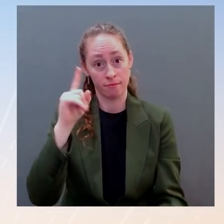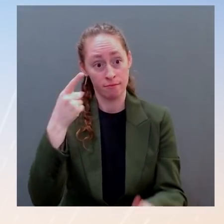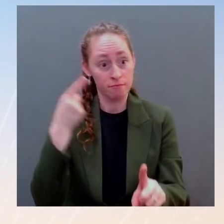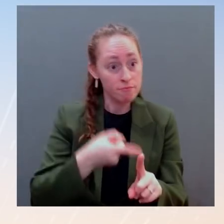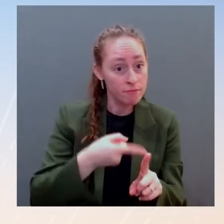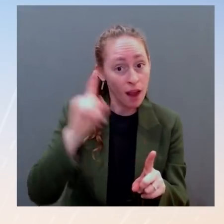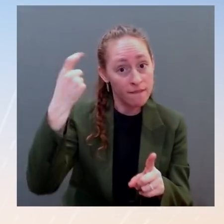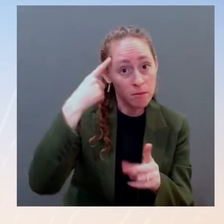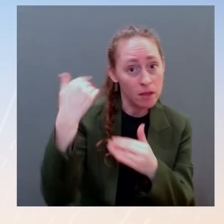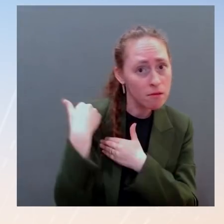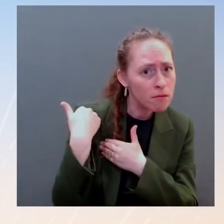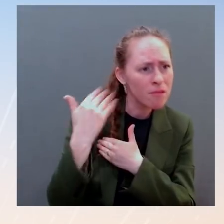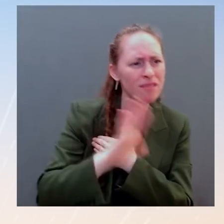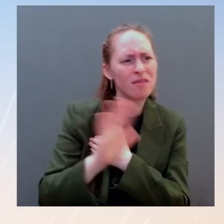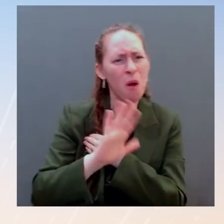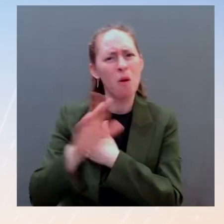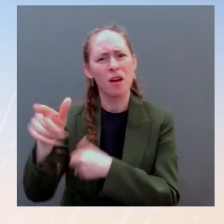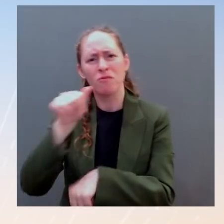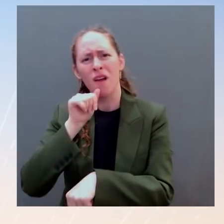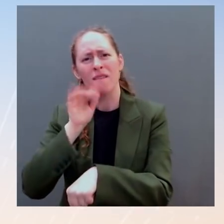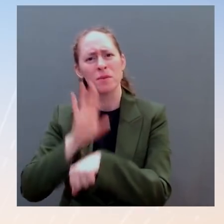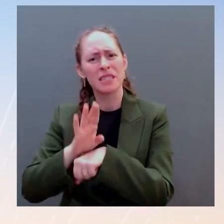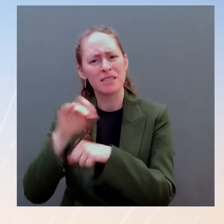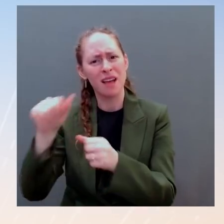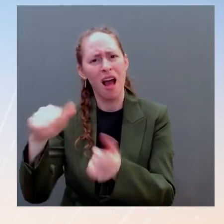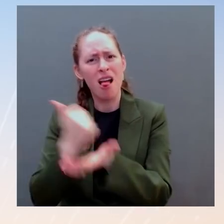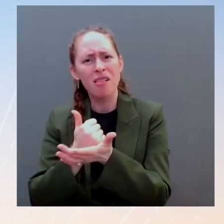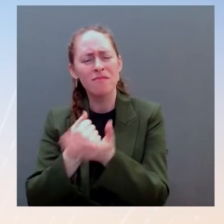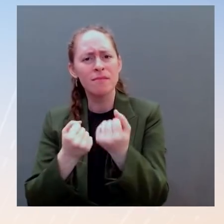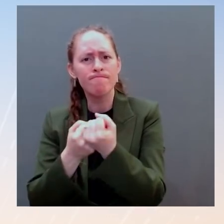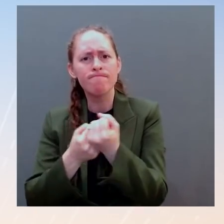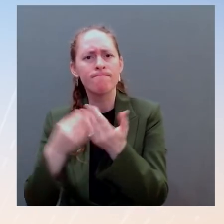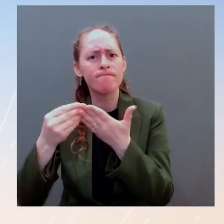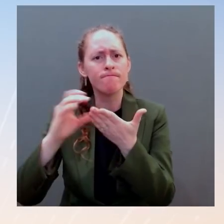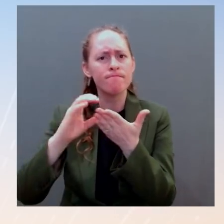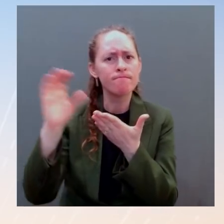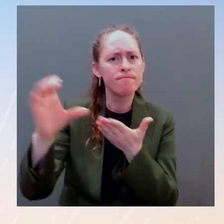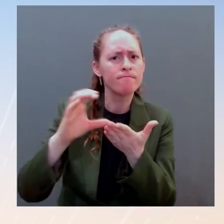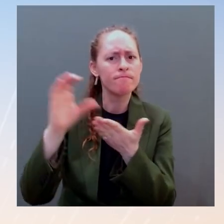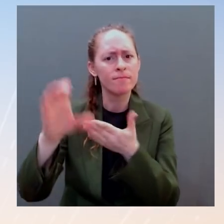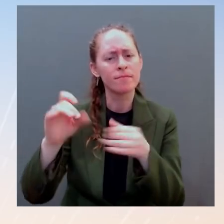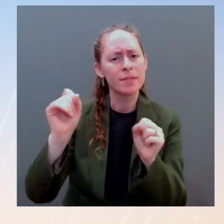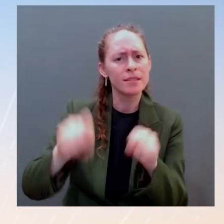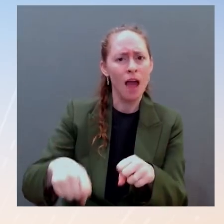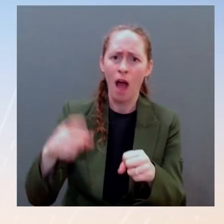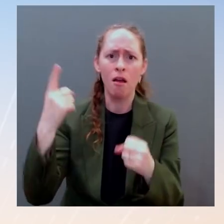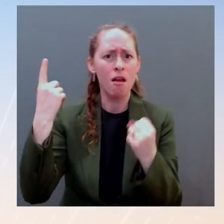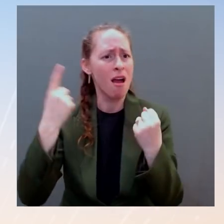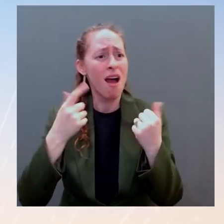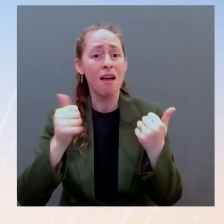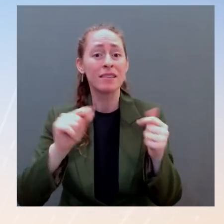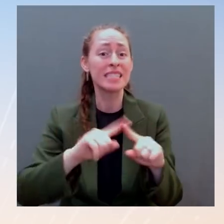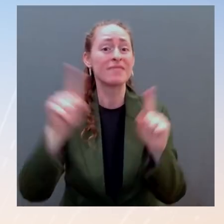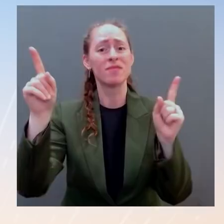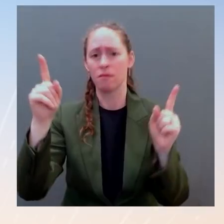So that's what he was speaking to and certainly an effort he continues to support. The Press: And there is a delegation today from the State Department in Brazil.